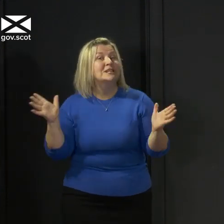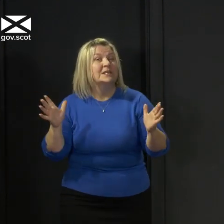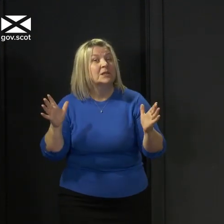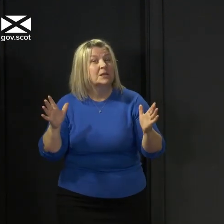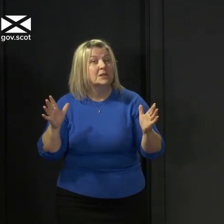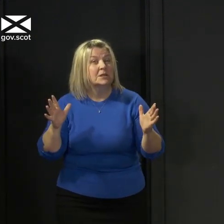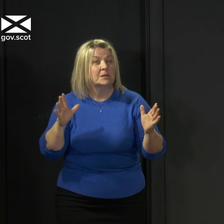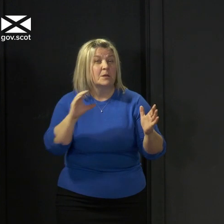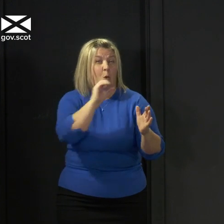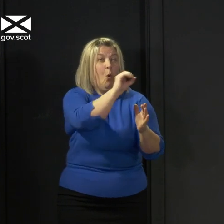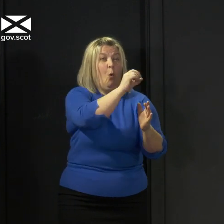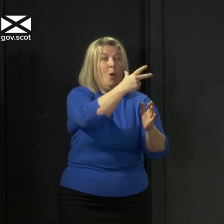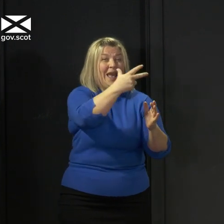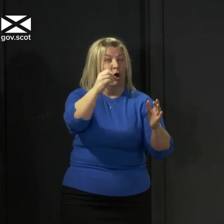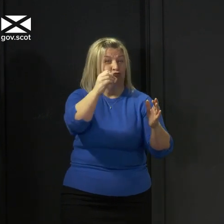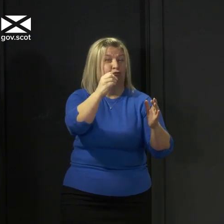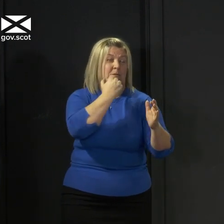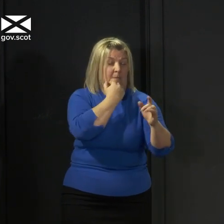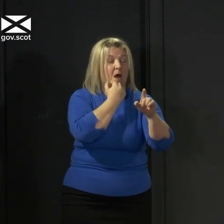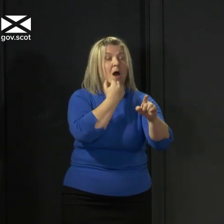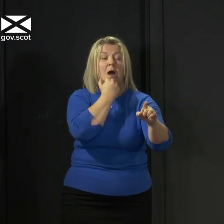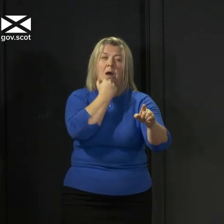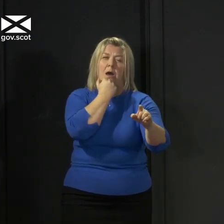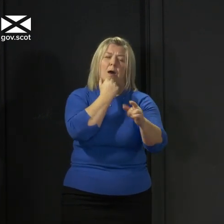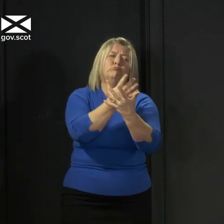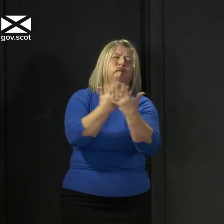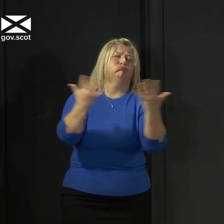it's been already used by thousands of people and now of course due to the